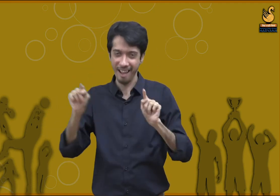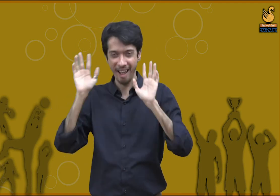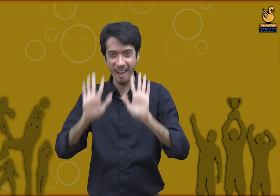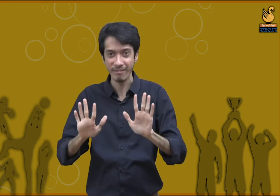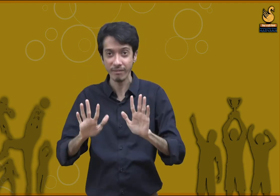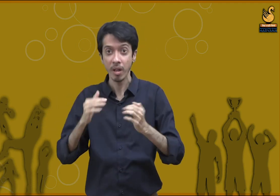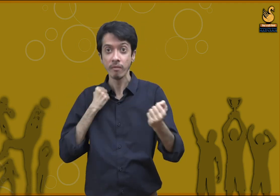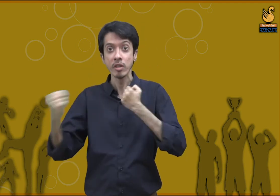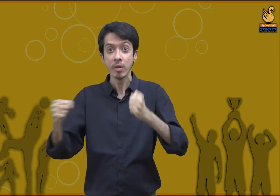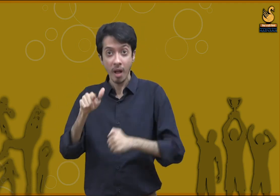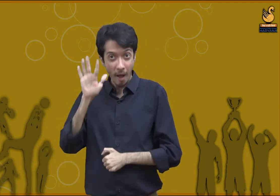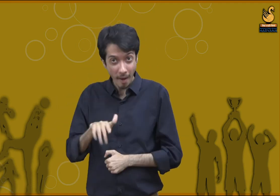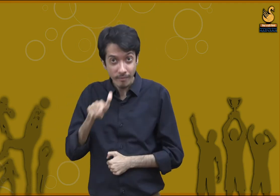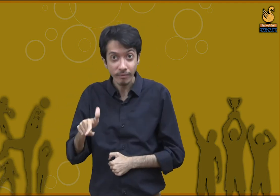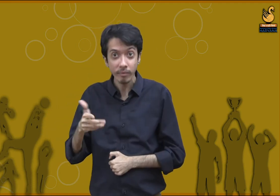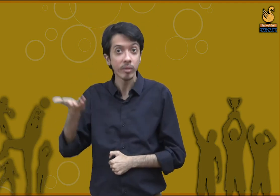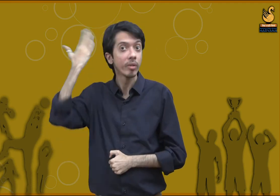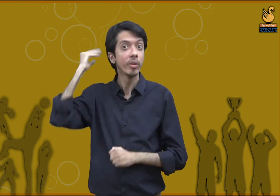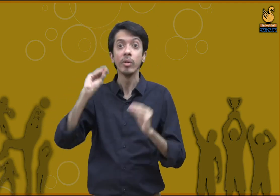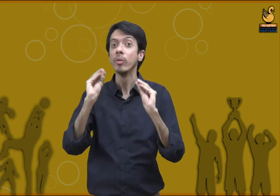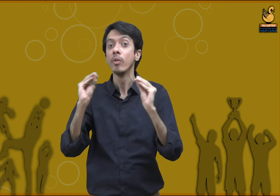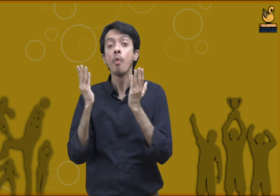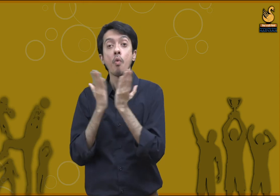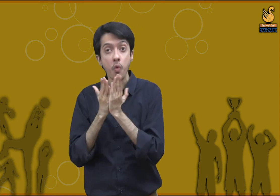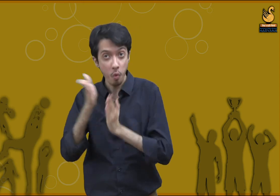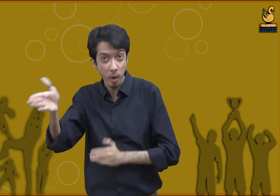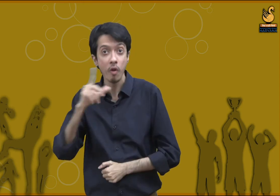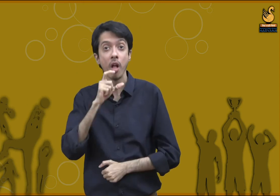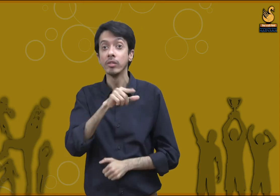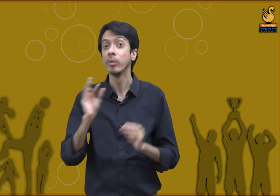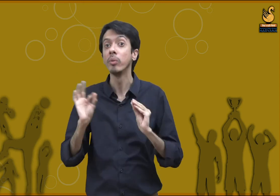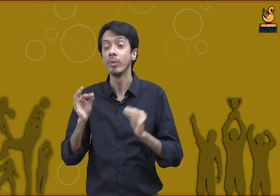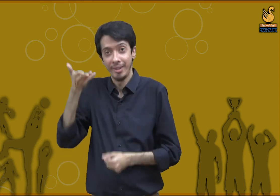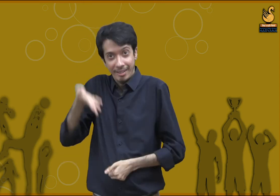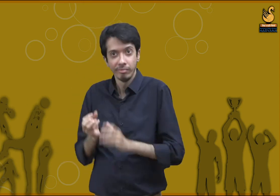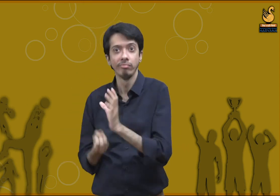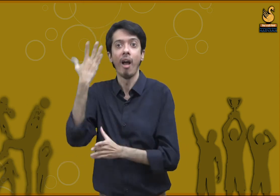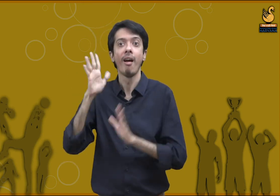and many other. Earlier physical education was not included in a school or college curriculum